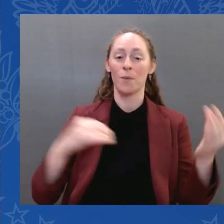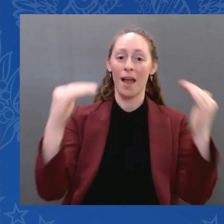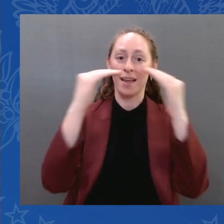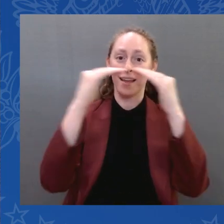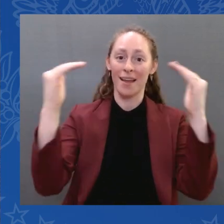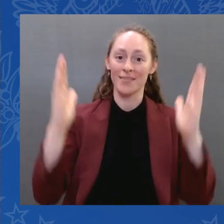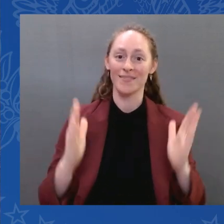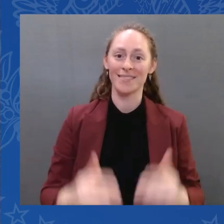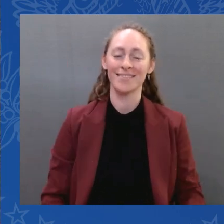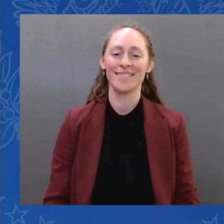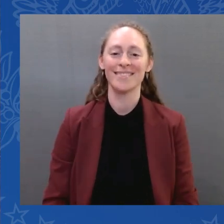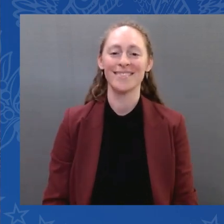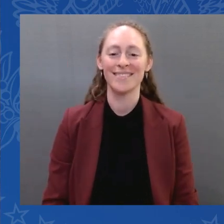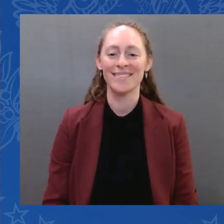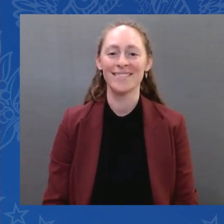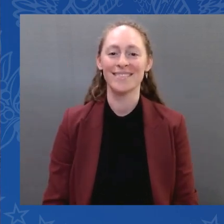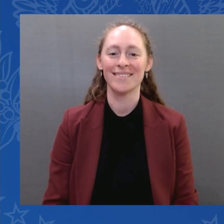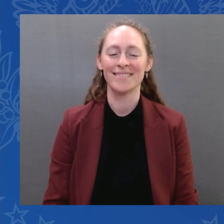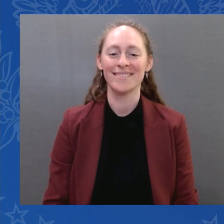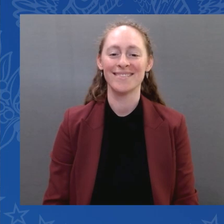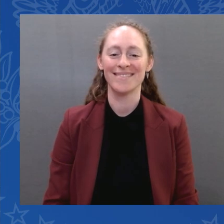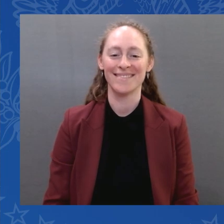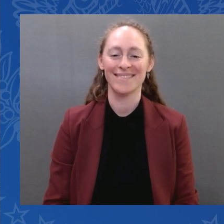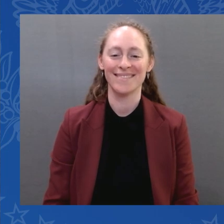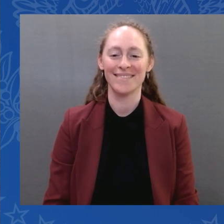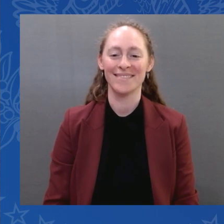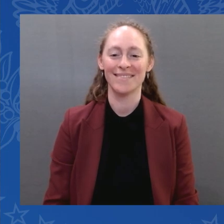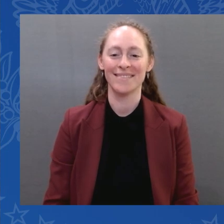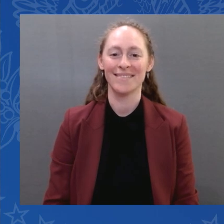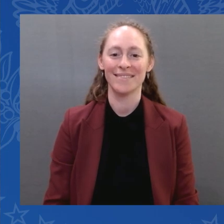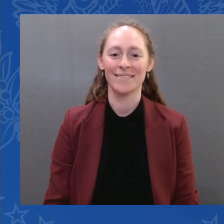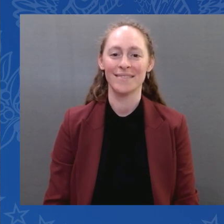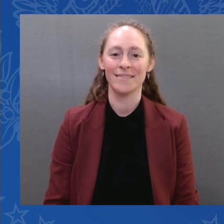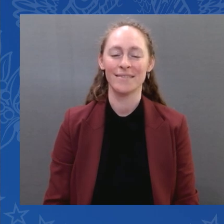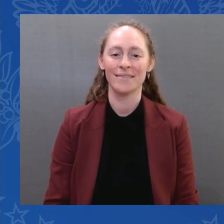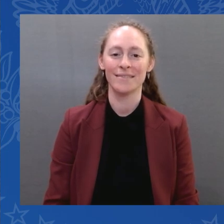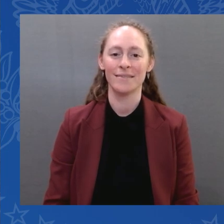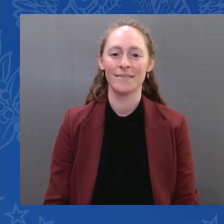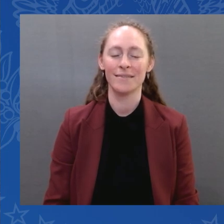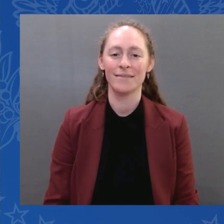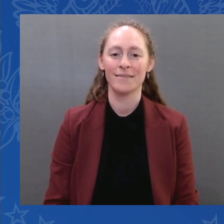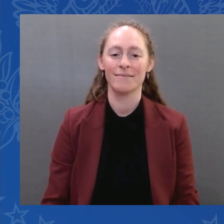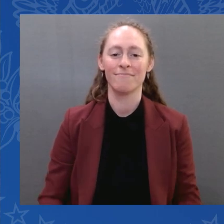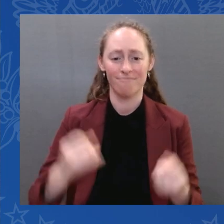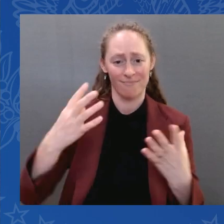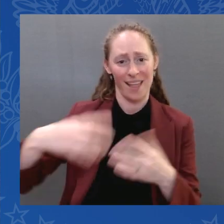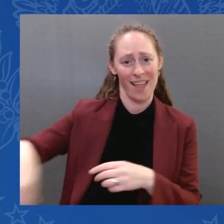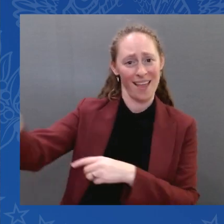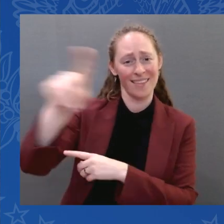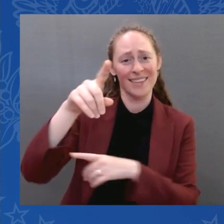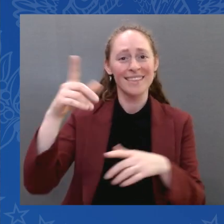As many of you know, I've been able to host some small gatherings here with our congressional spouses over the last year,